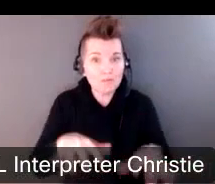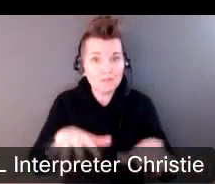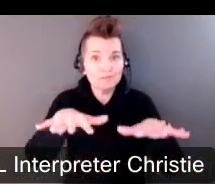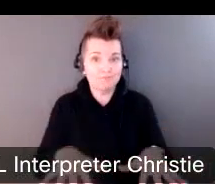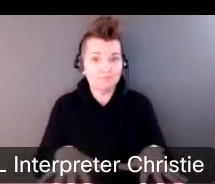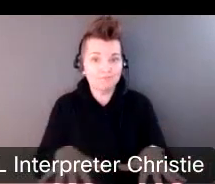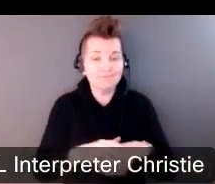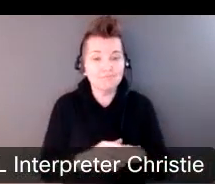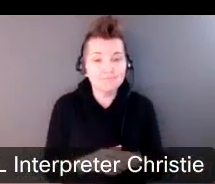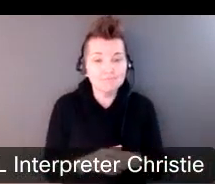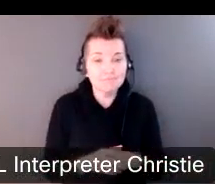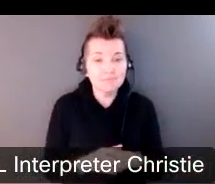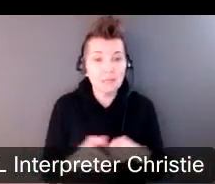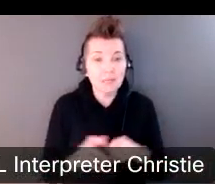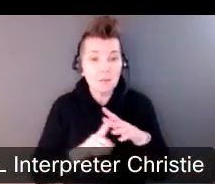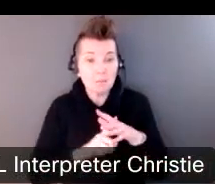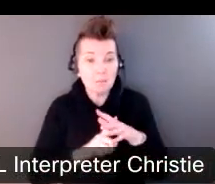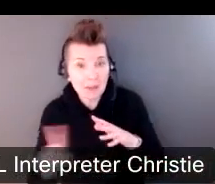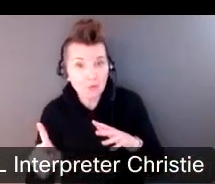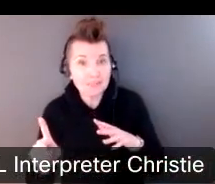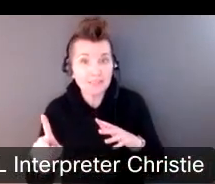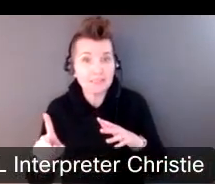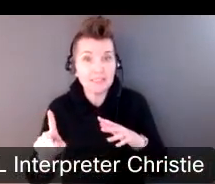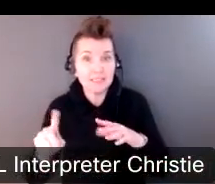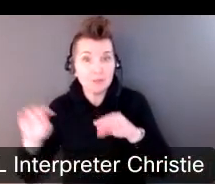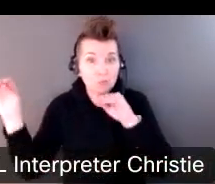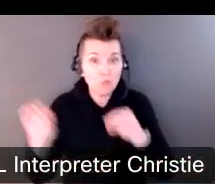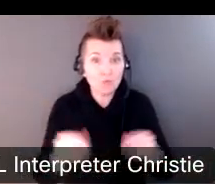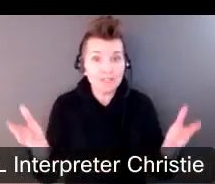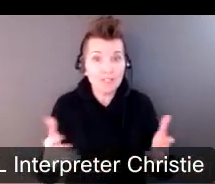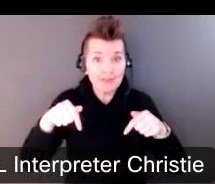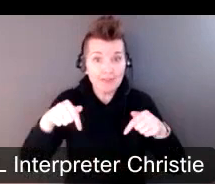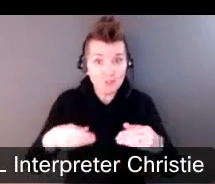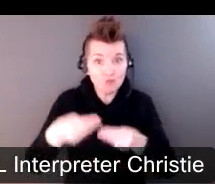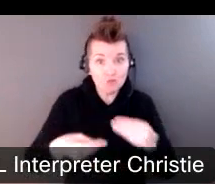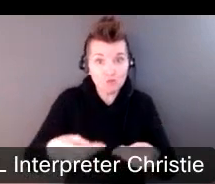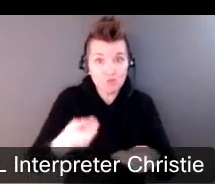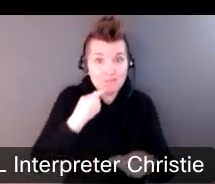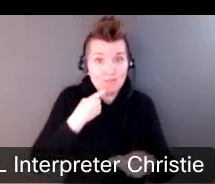as migrants either in this generation or in generations past,